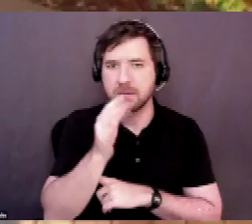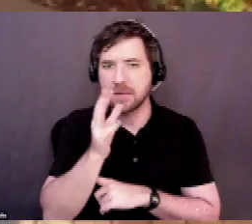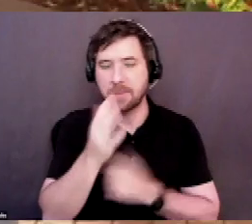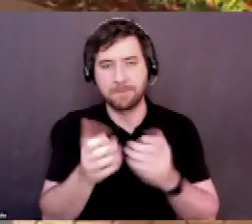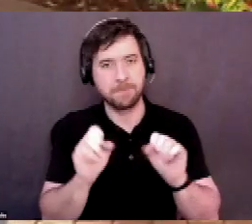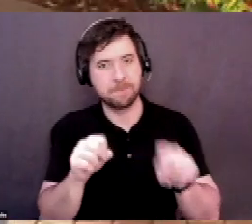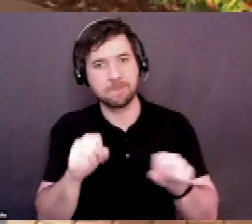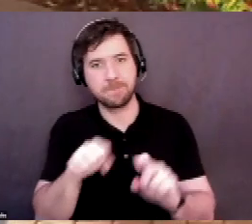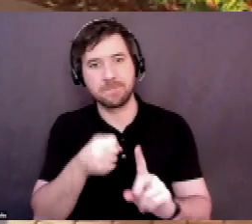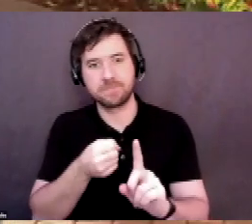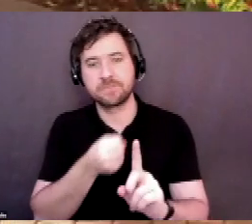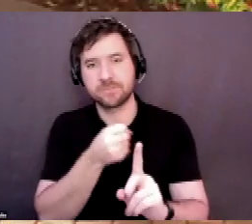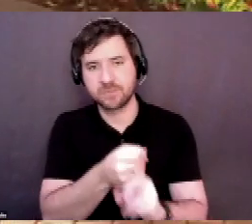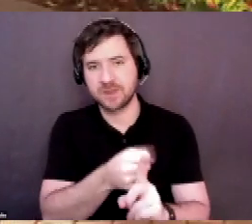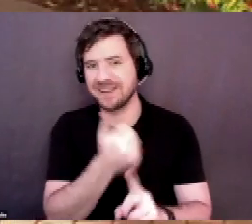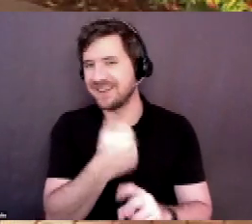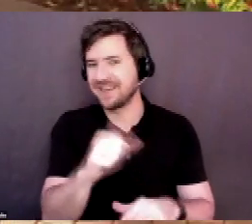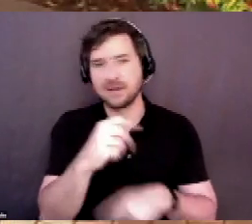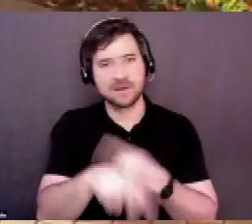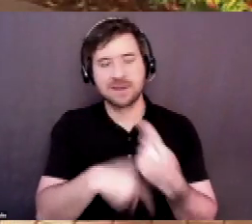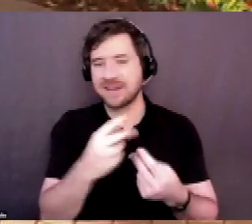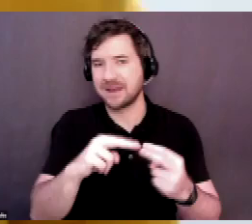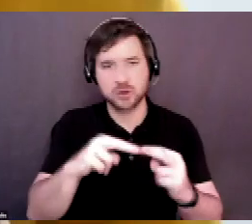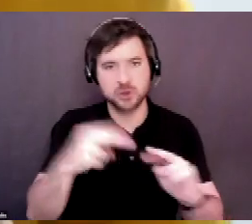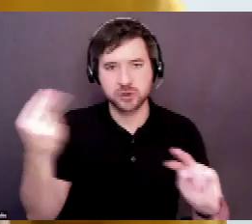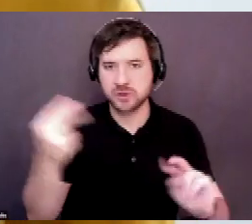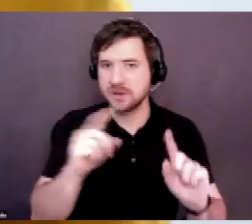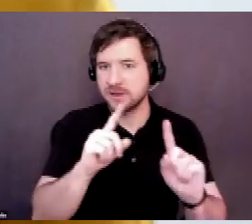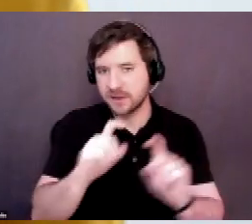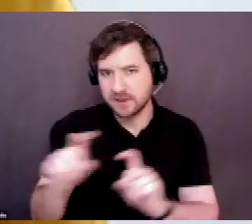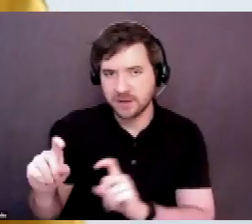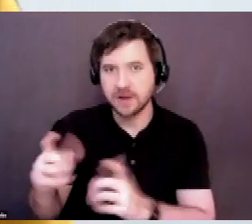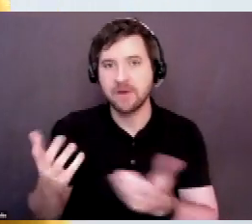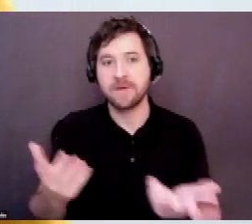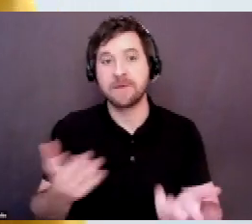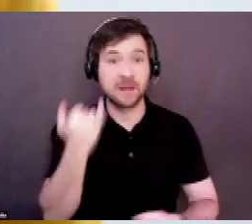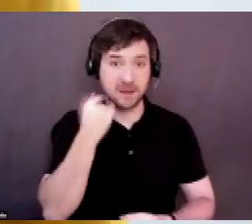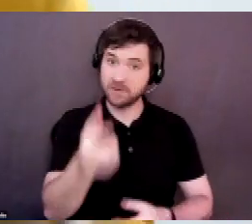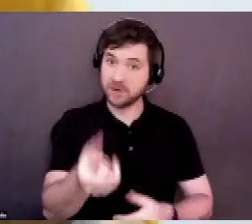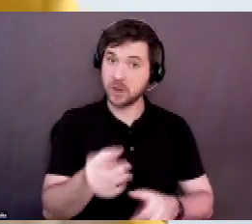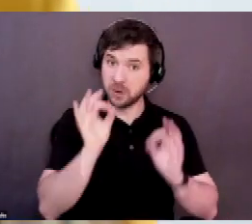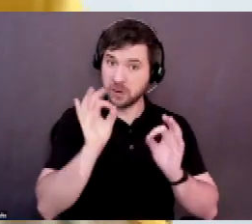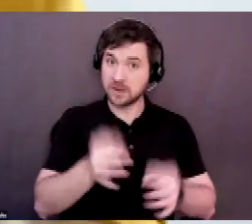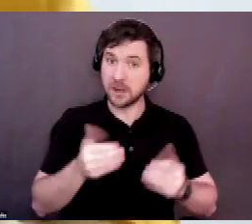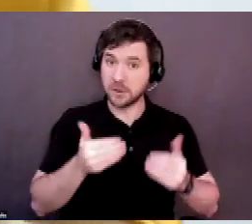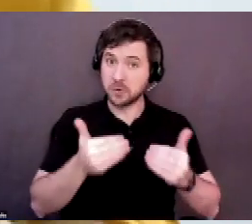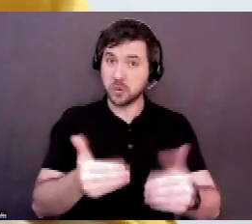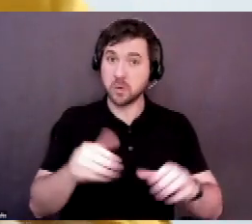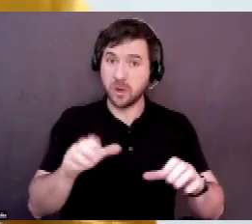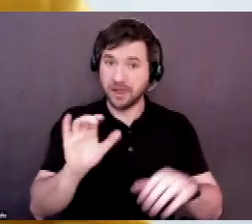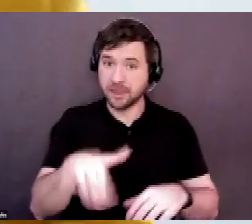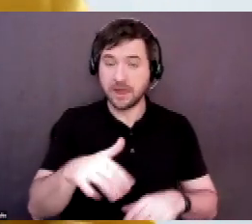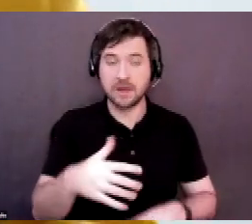you know, any type of genetic testing that maybe you'd done If you decide to do that. I think going with the high risk pregnancy,